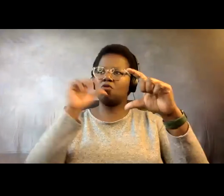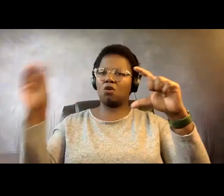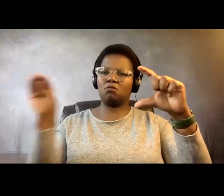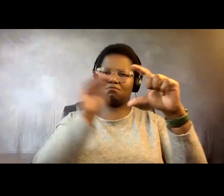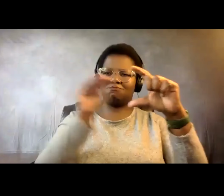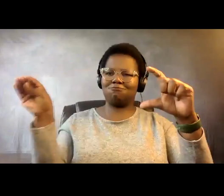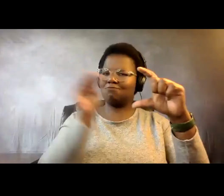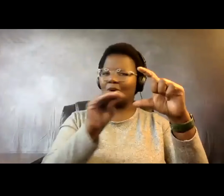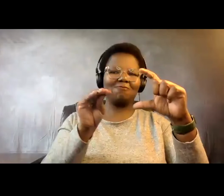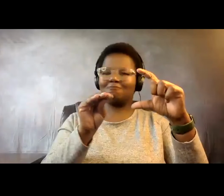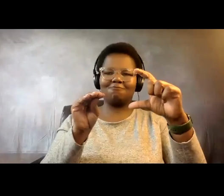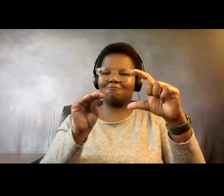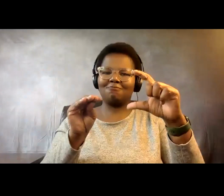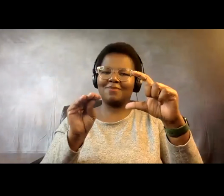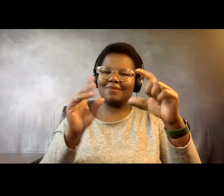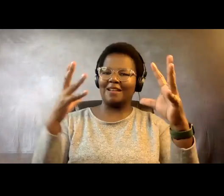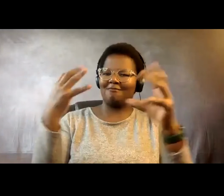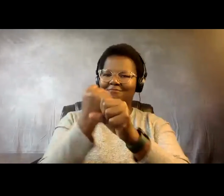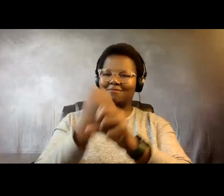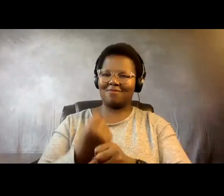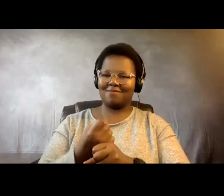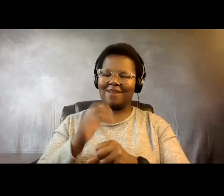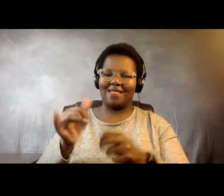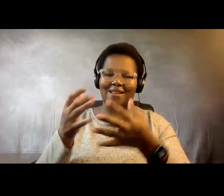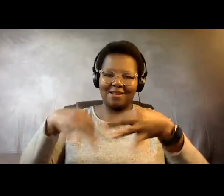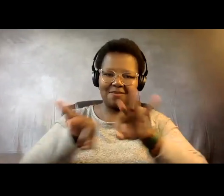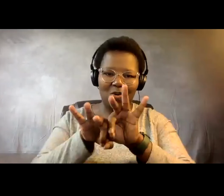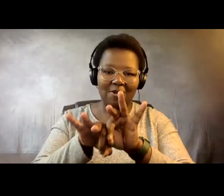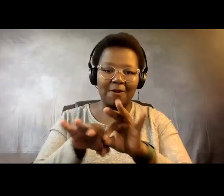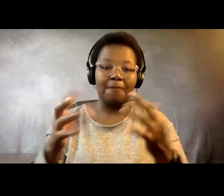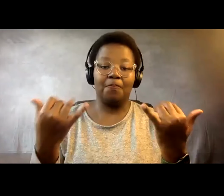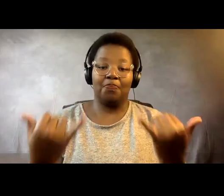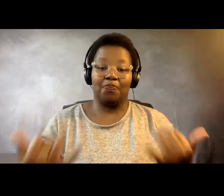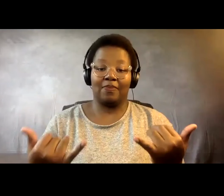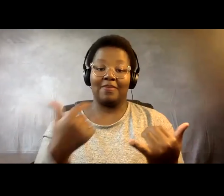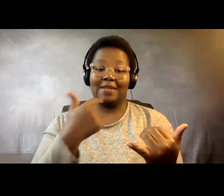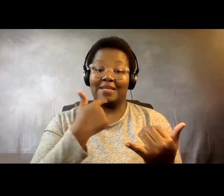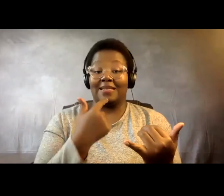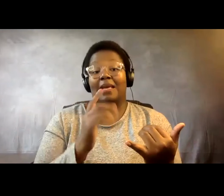that. For me it's all about what's the best format for your team and this has to be an